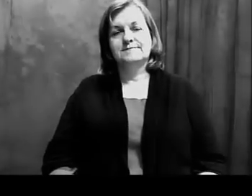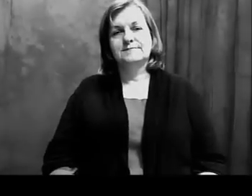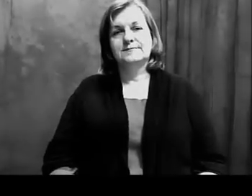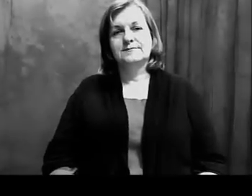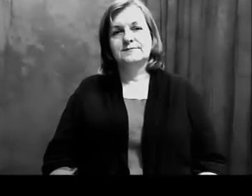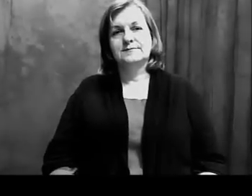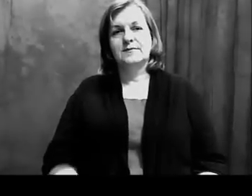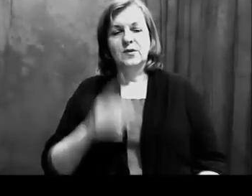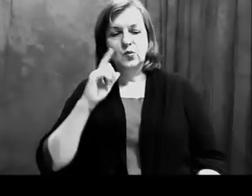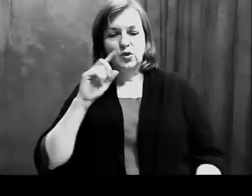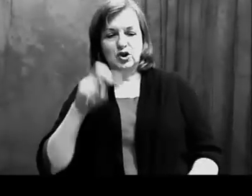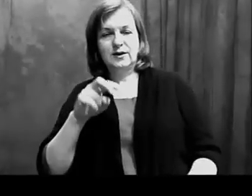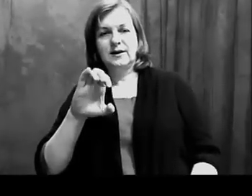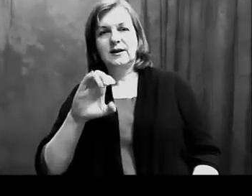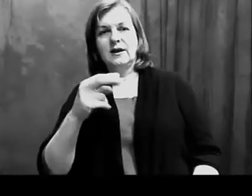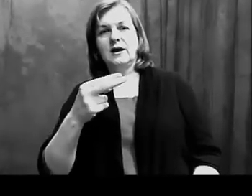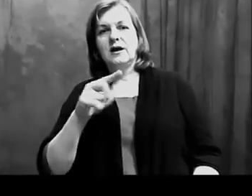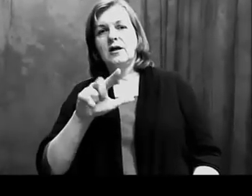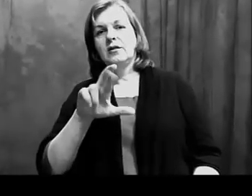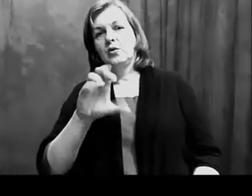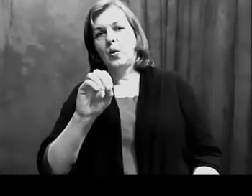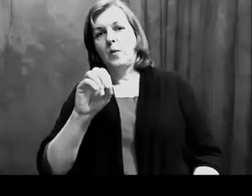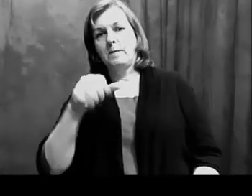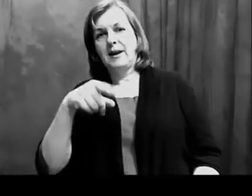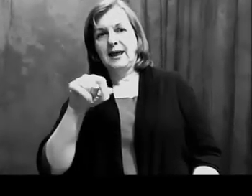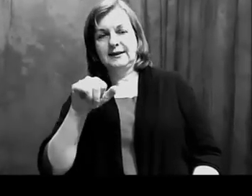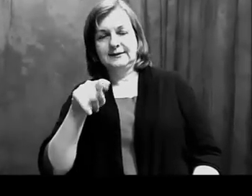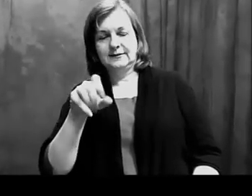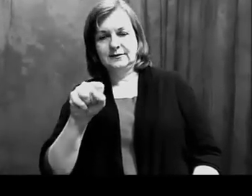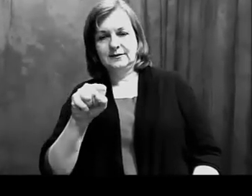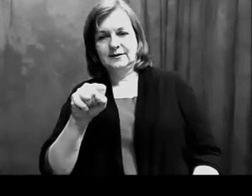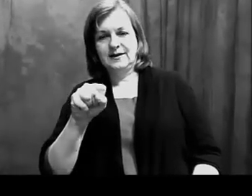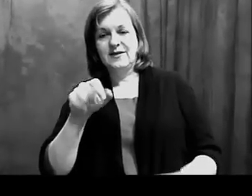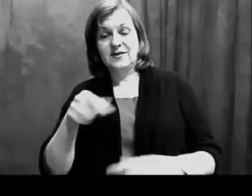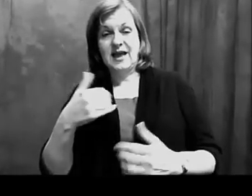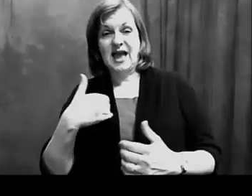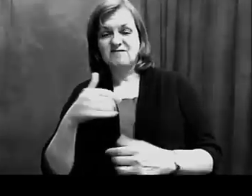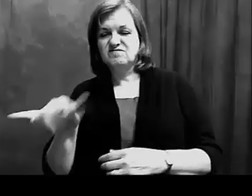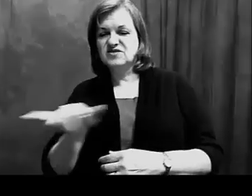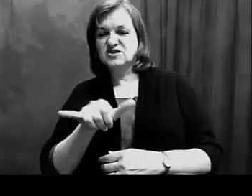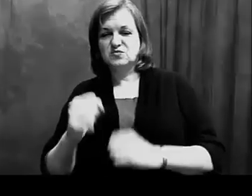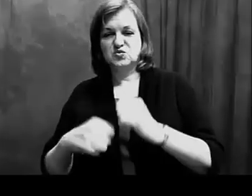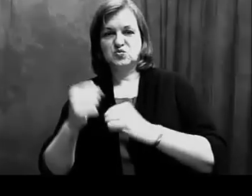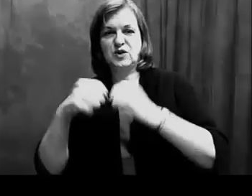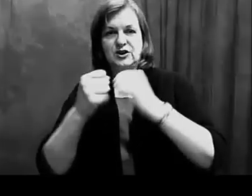are glucose [primarily] so when we look at chloroplasts